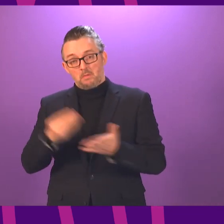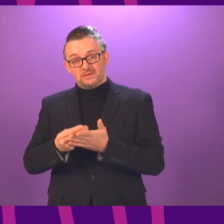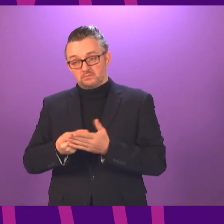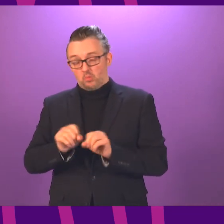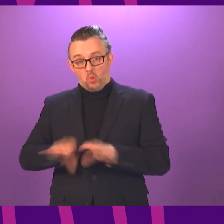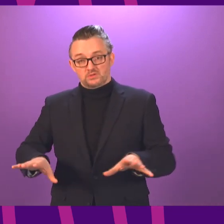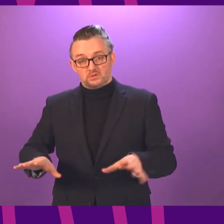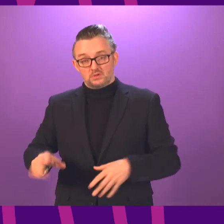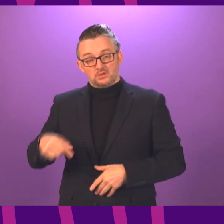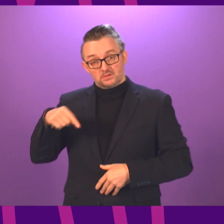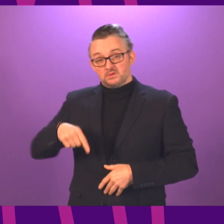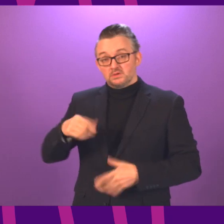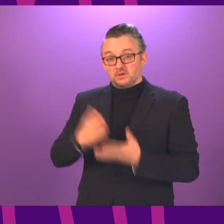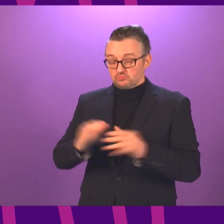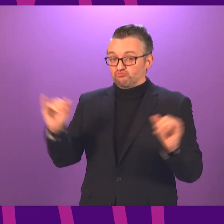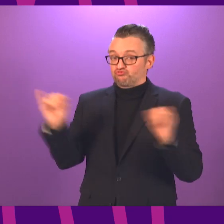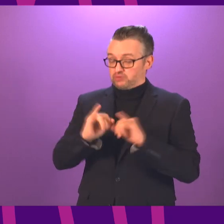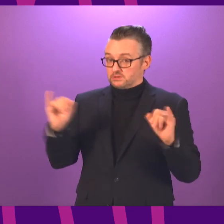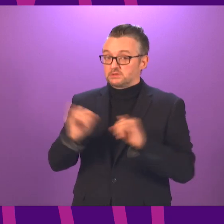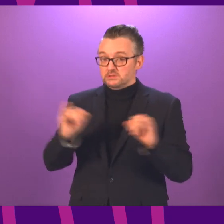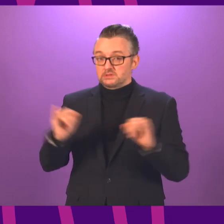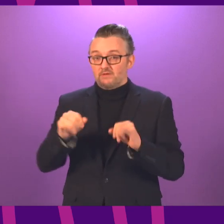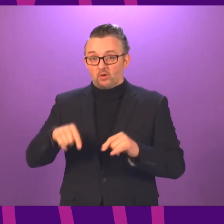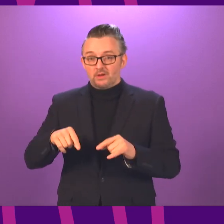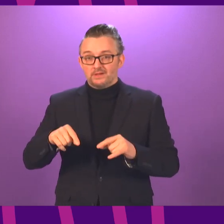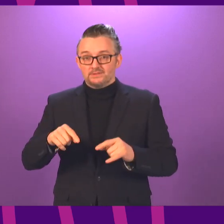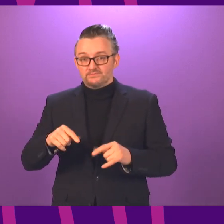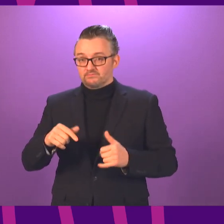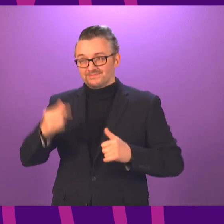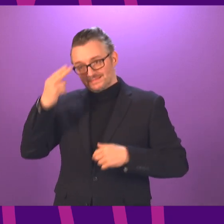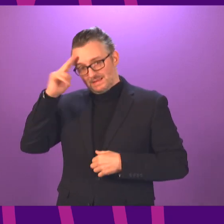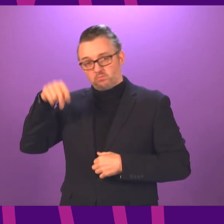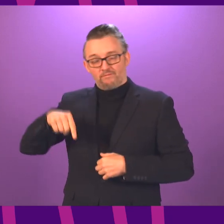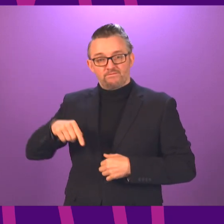This is a crisis for the credibility of the Scottish Parliament. We, as members of the